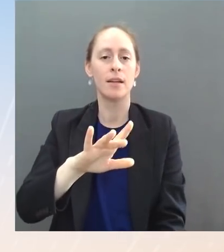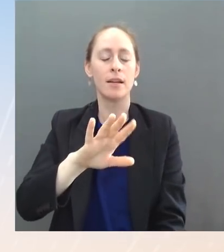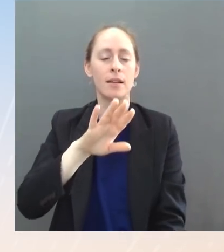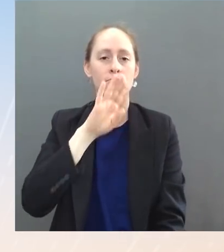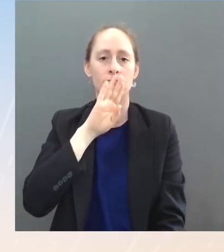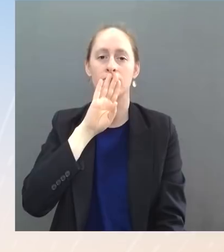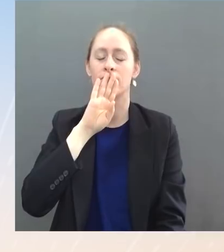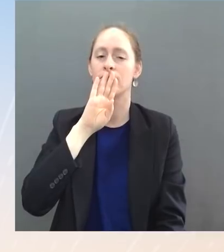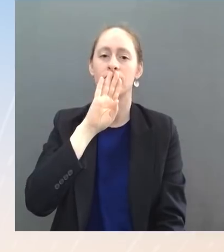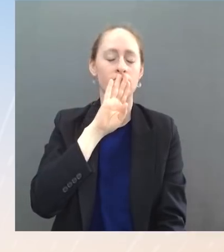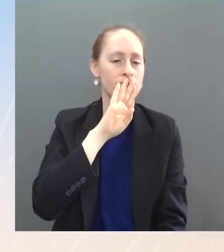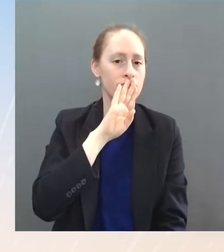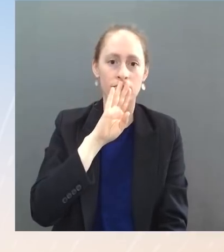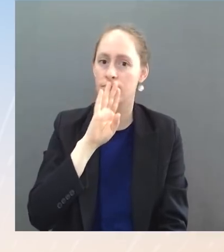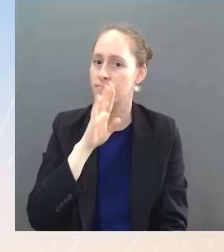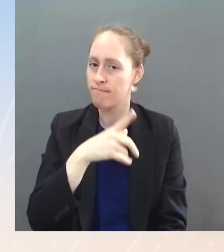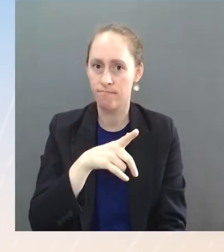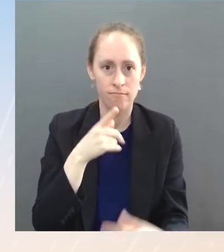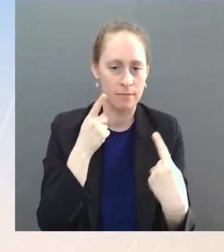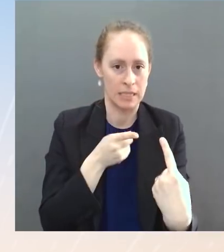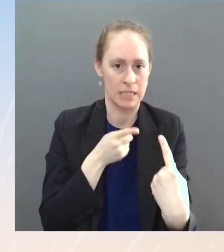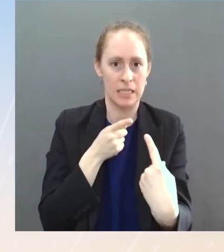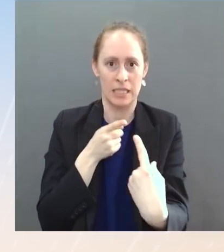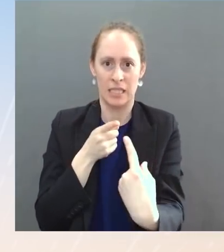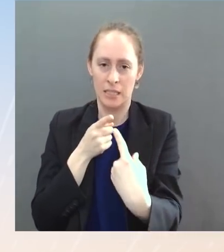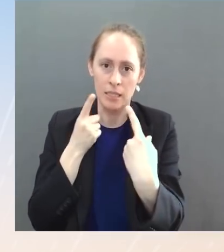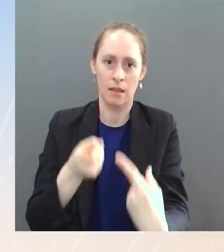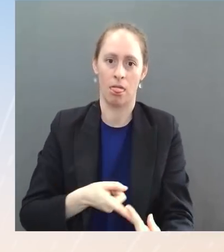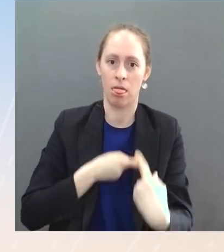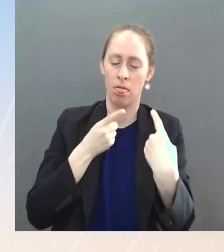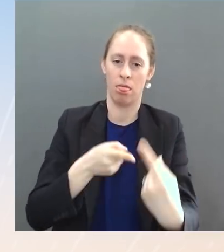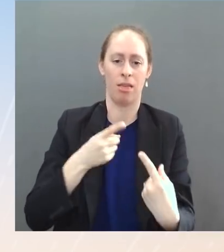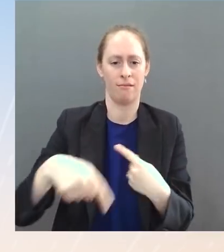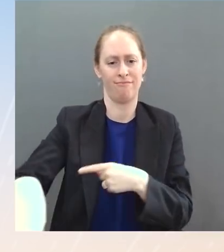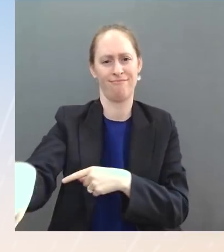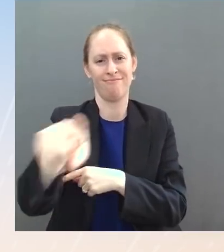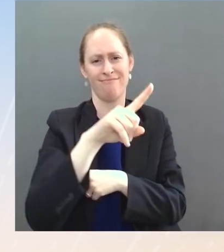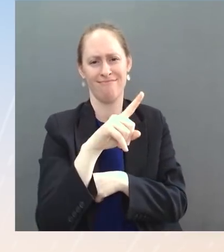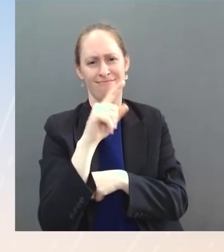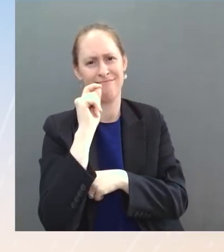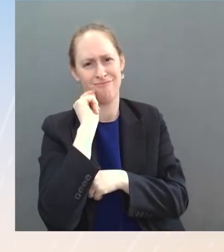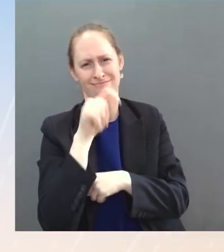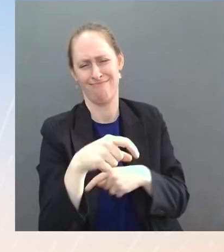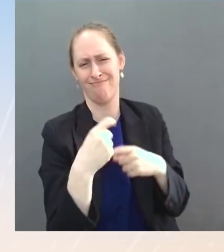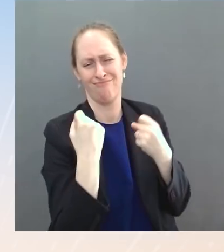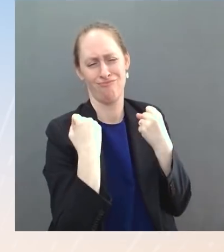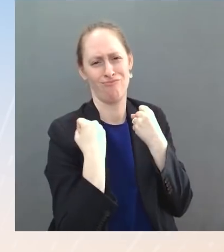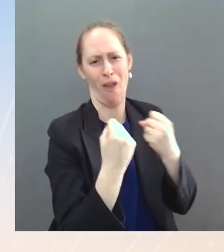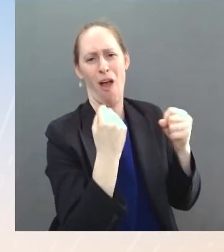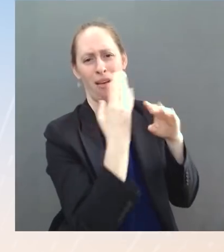or the amount or effectiveness of military assistance provided by the United States and its allies and partners.